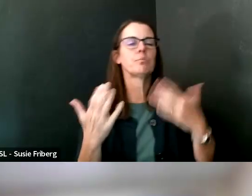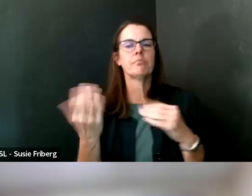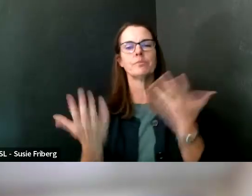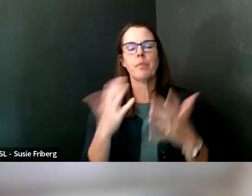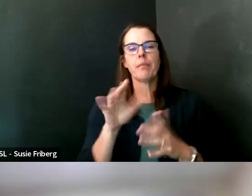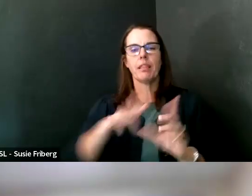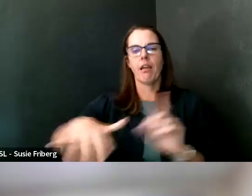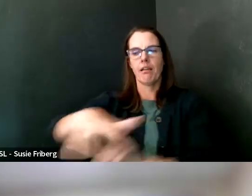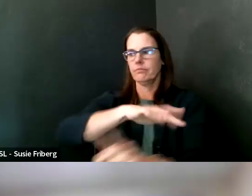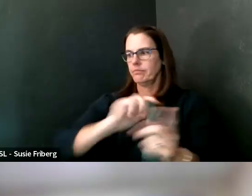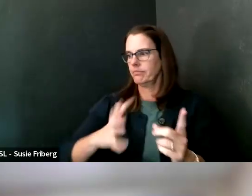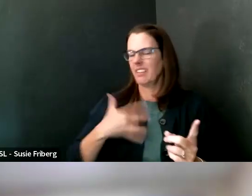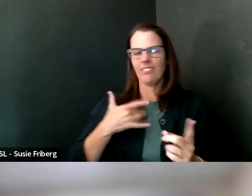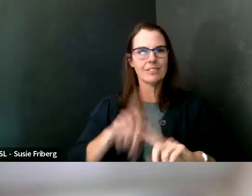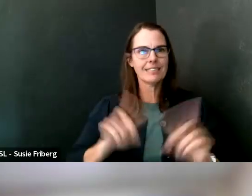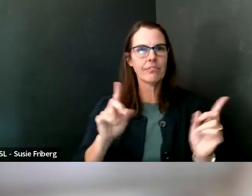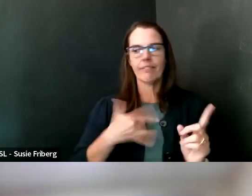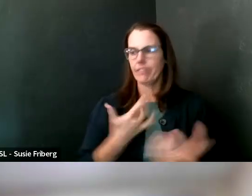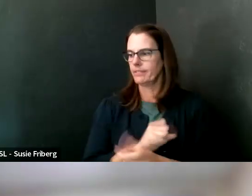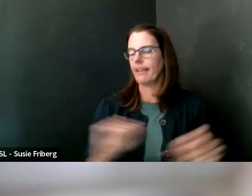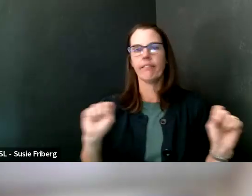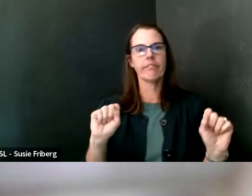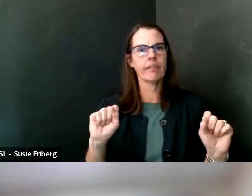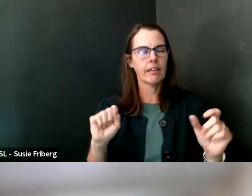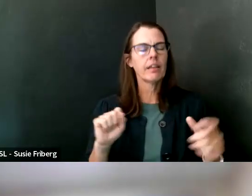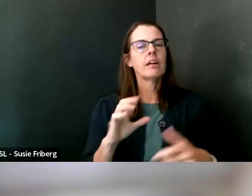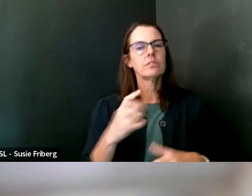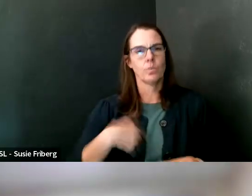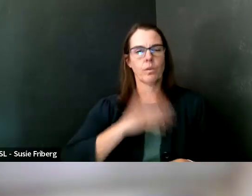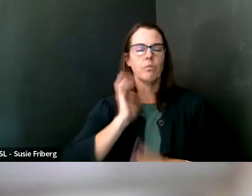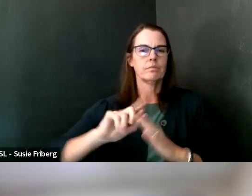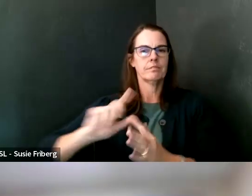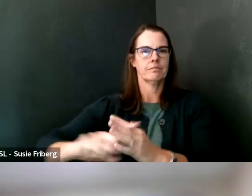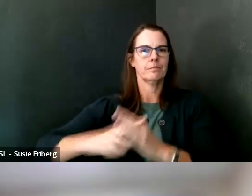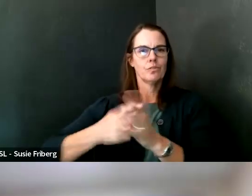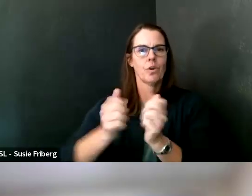I feel safe here. Kind of a safe environment. But we're going to start with asking people to share